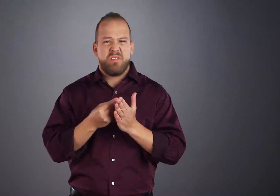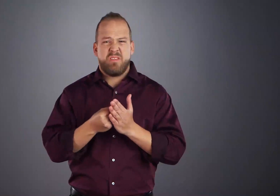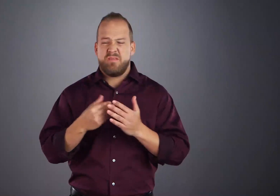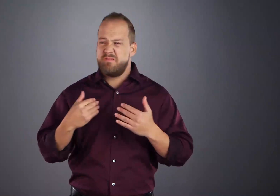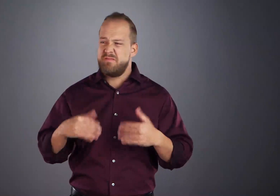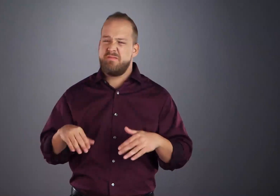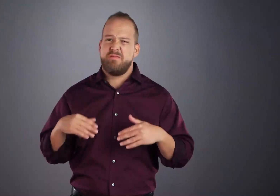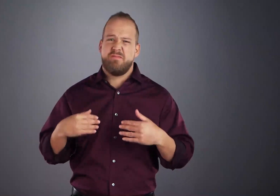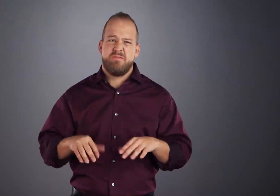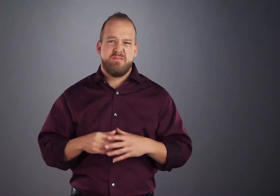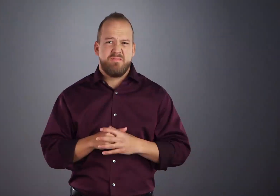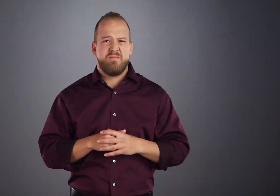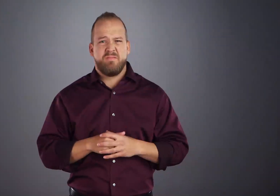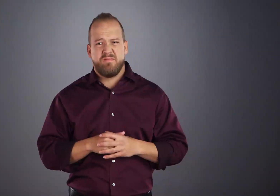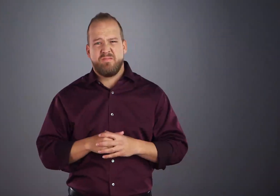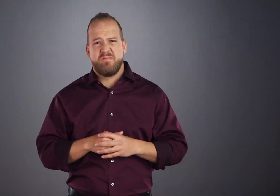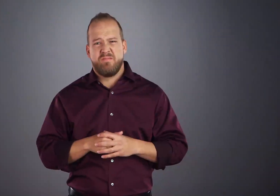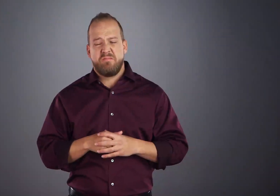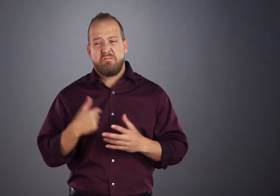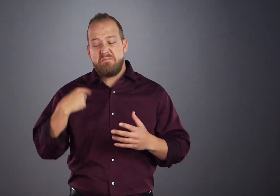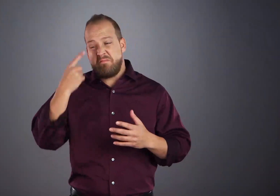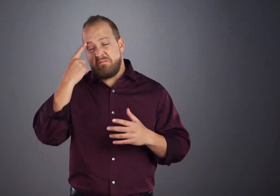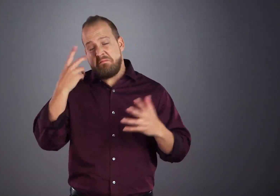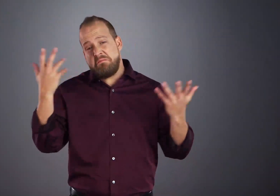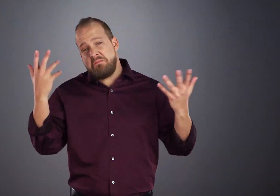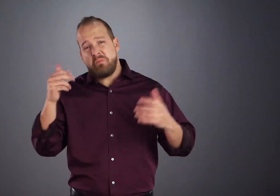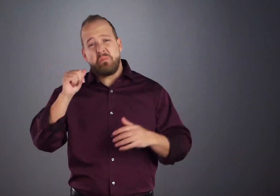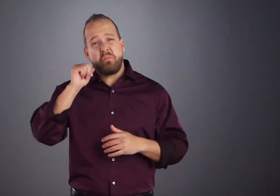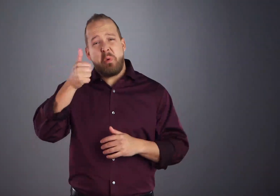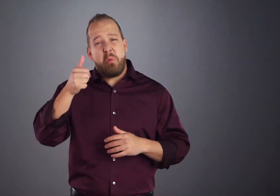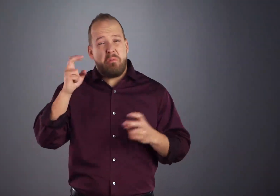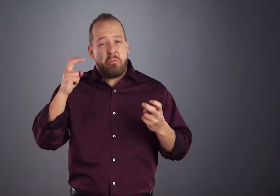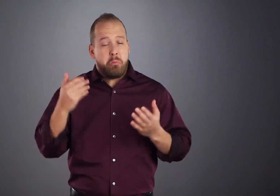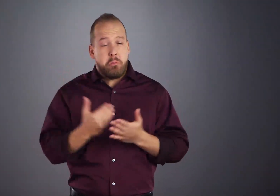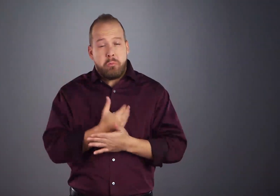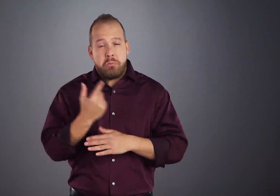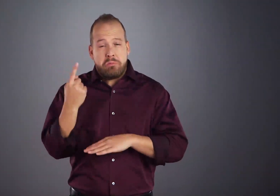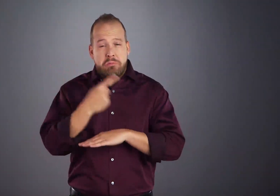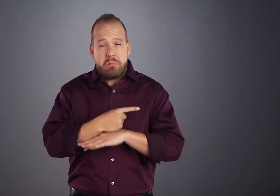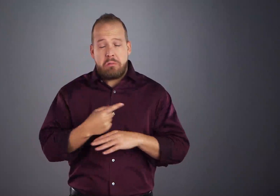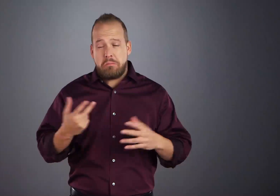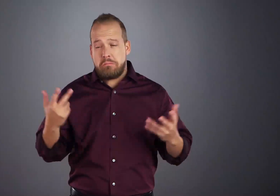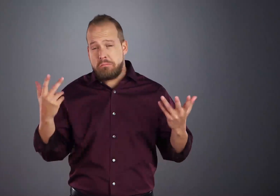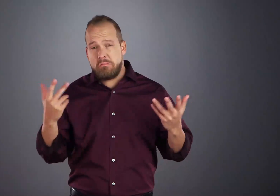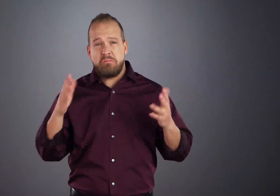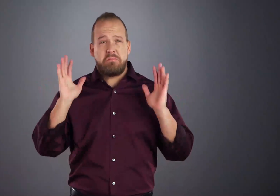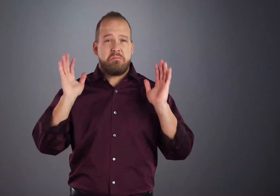Tomorrow was another day. As I drank, the old fierce determination